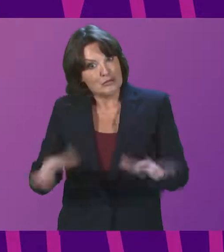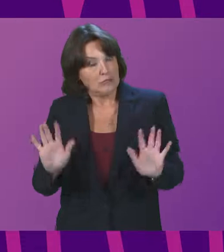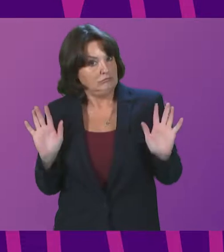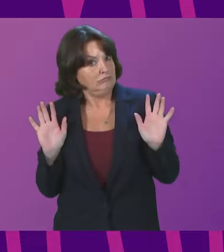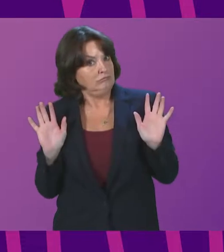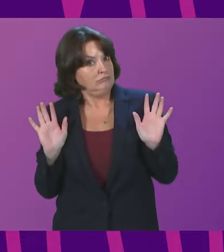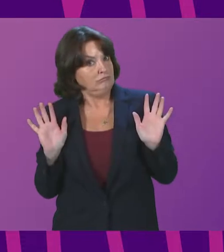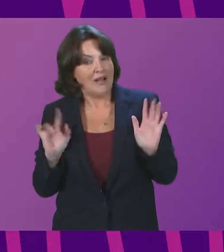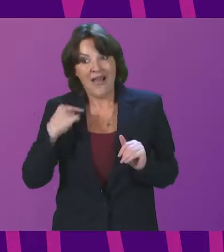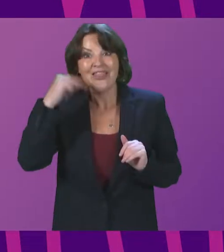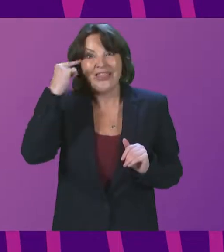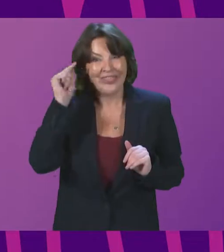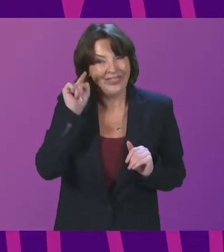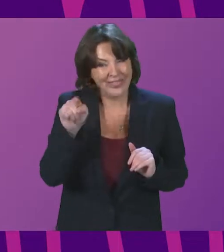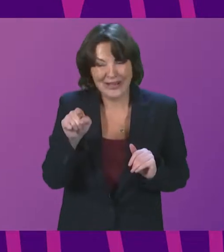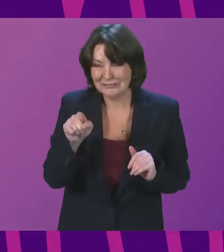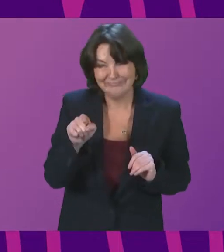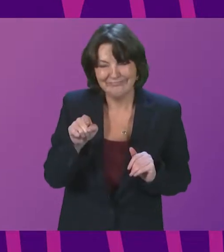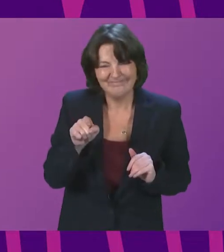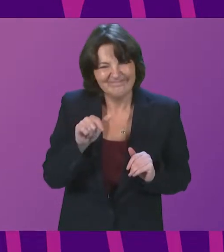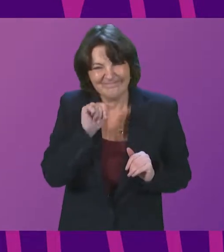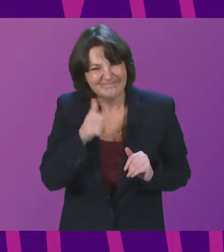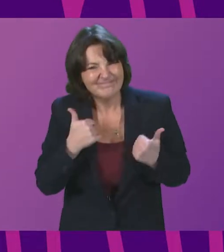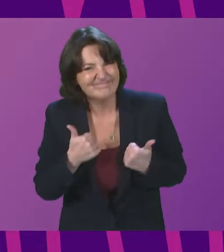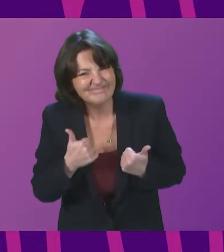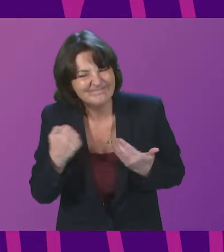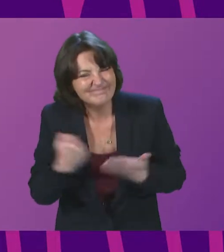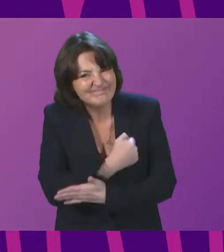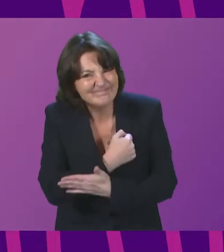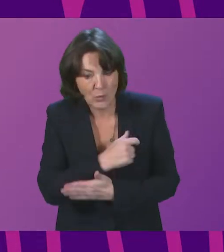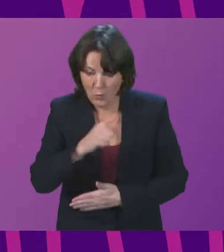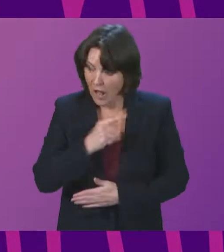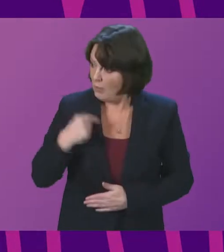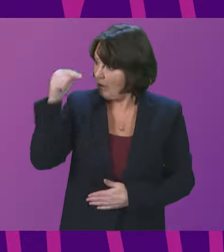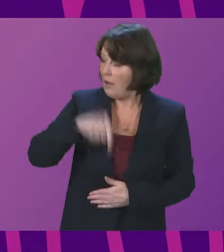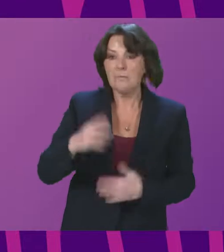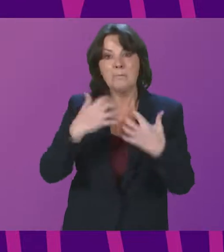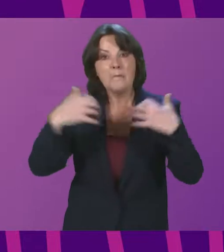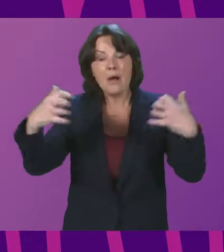That is extremely unfortunate, as we come to the Parliament to get answers from the First Minister and her Government.